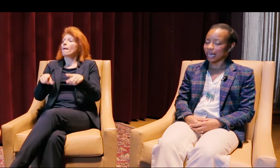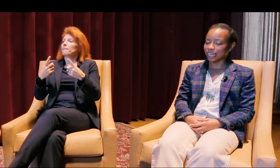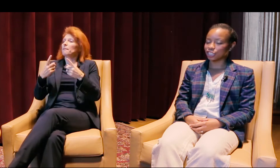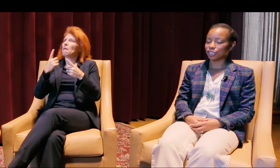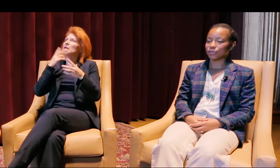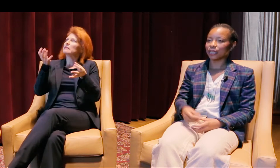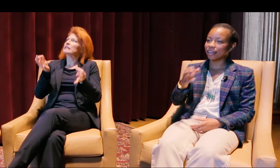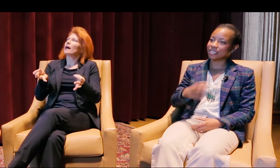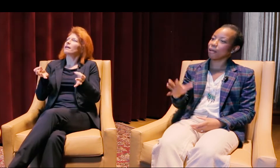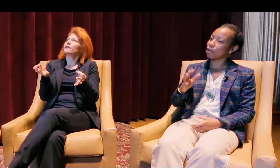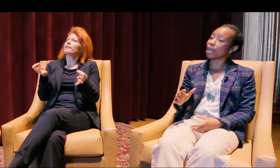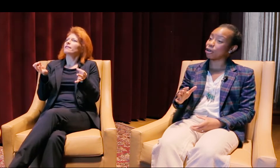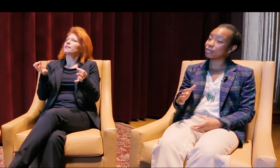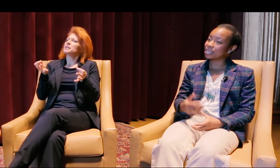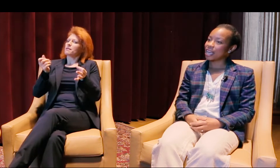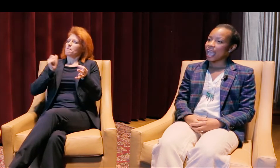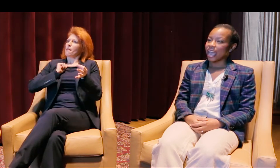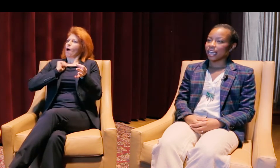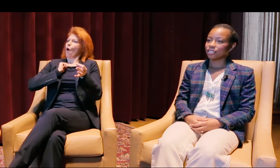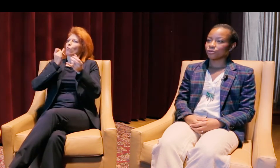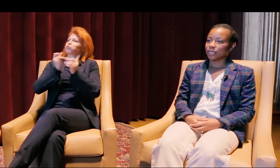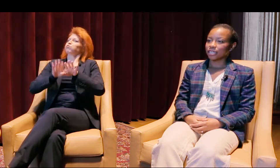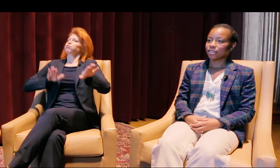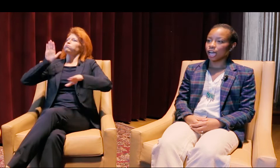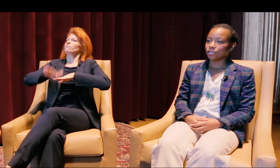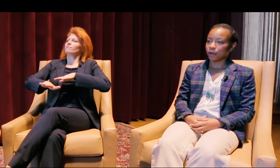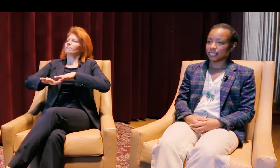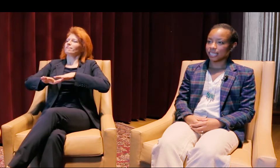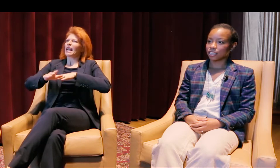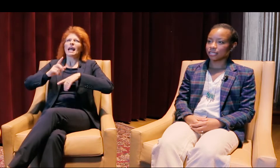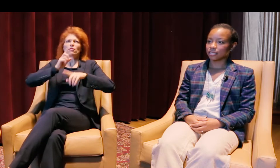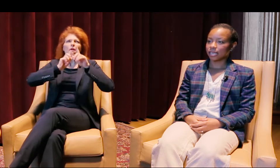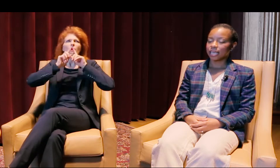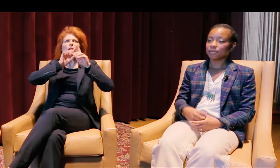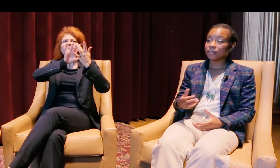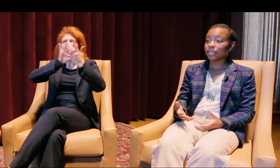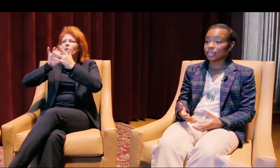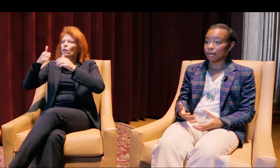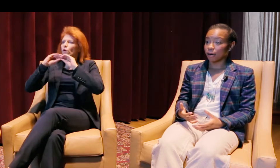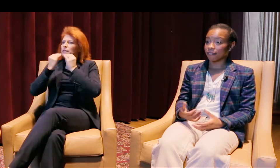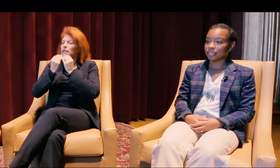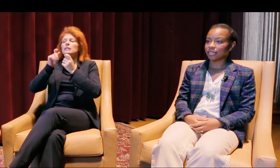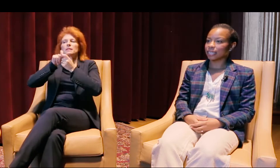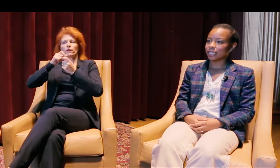deciding to kind of step out on my own and really talk to organizations, specifically non-profits that needed